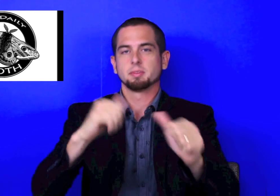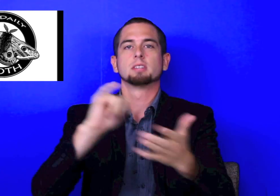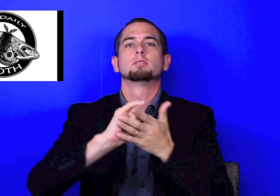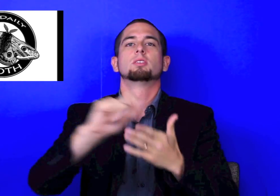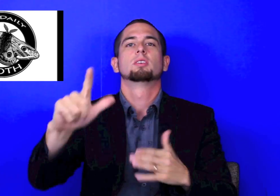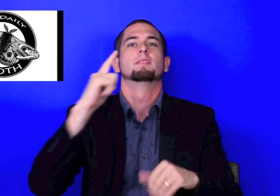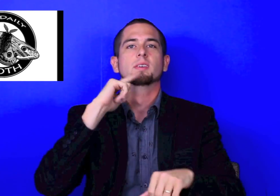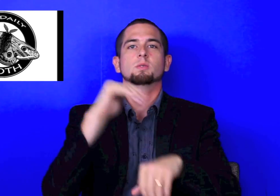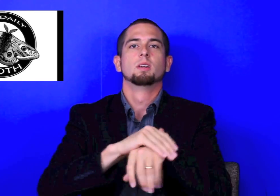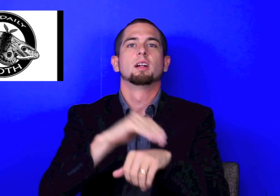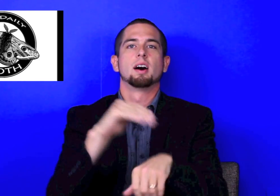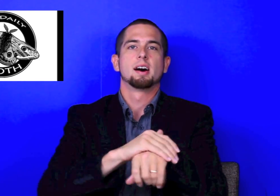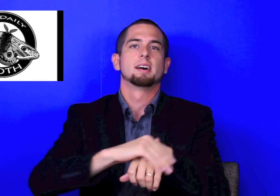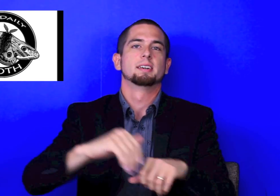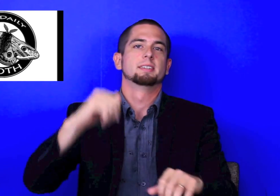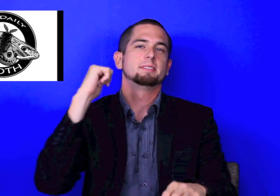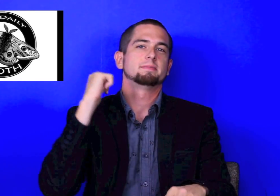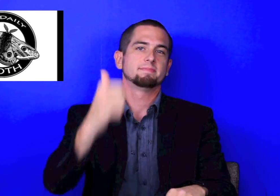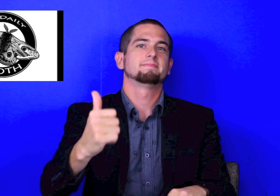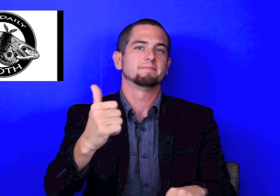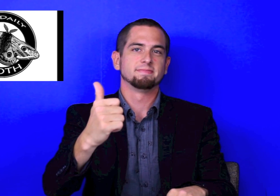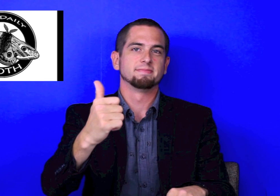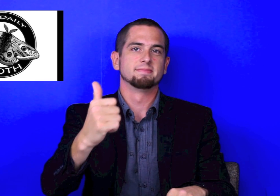So, this is "The Daily Moth." I hope you are excited. I'm excited, too. Let's get this thing up, flying. That's all for tonight.